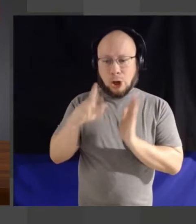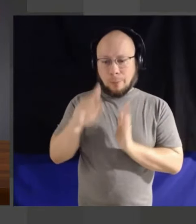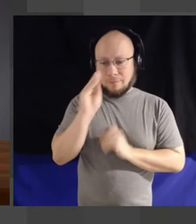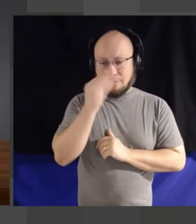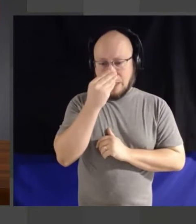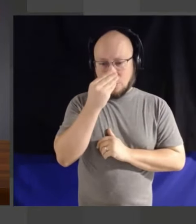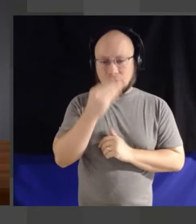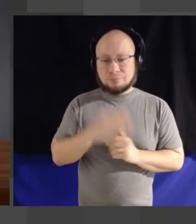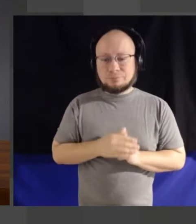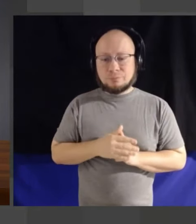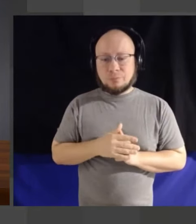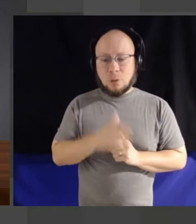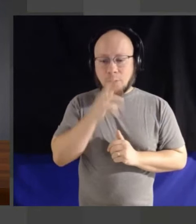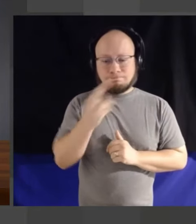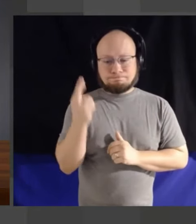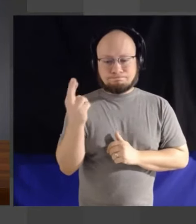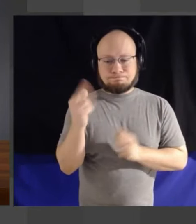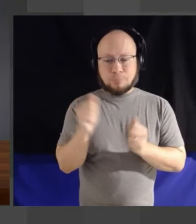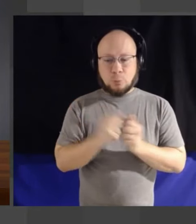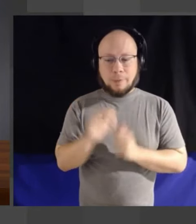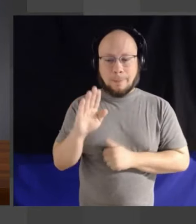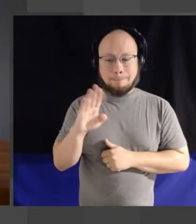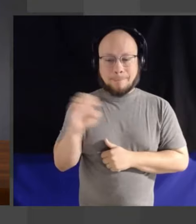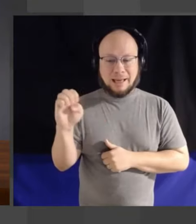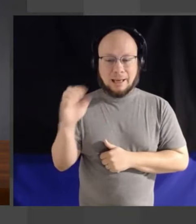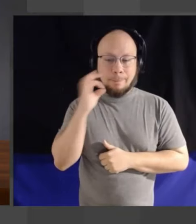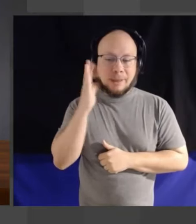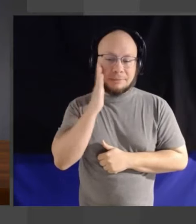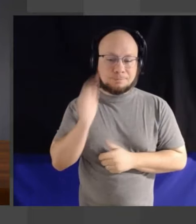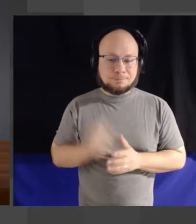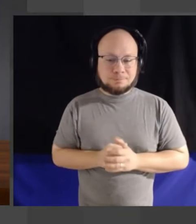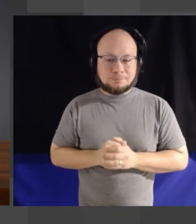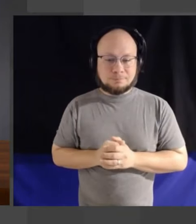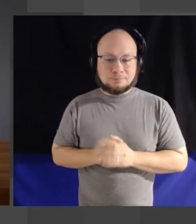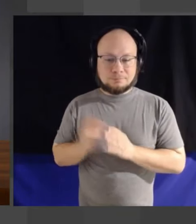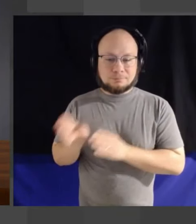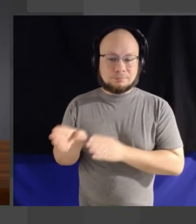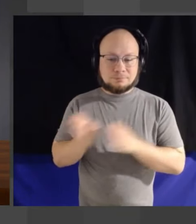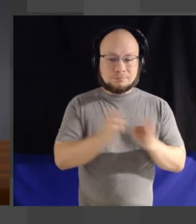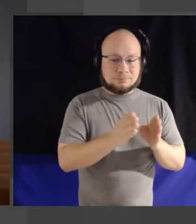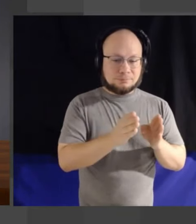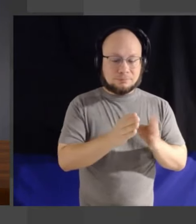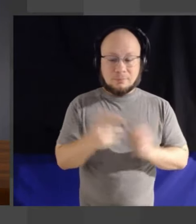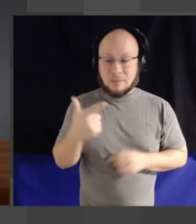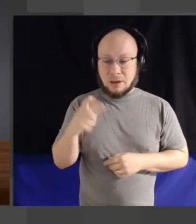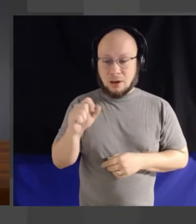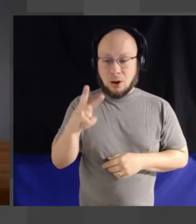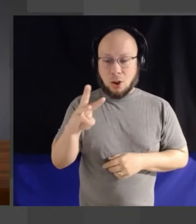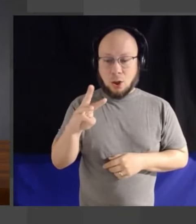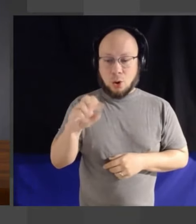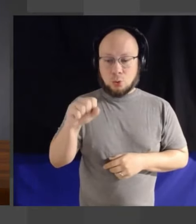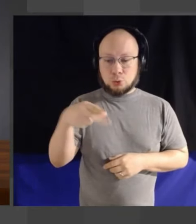ADORABLE MOOBLOOM. AND I'M PRETTY SURE THEY WILL BE BEST PALS WITH BEES.